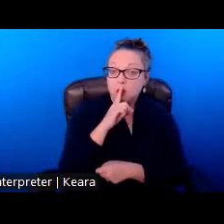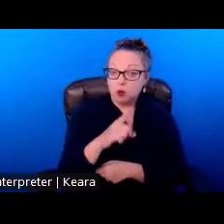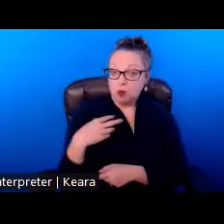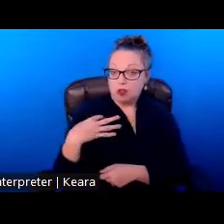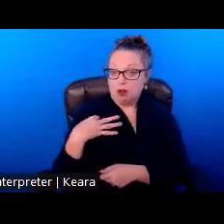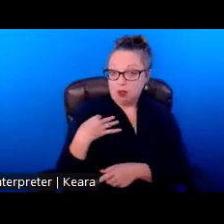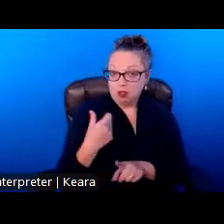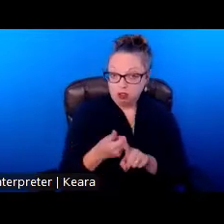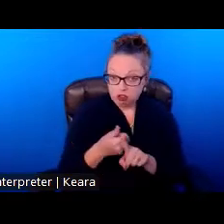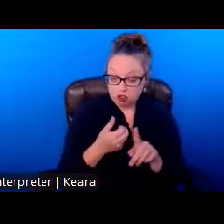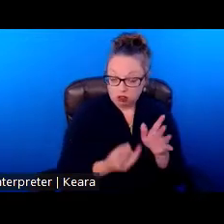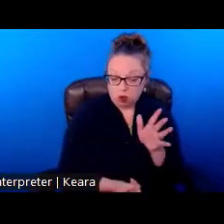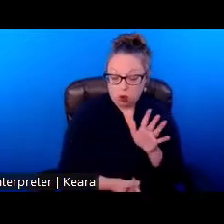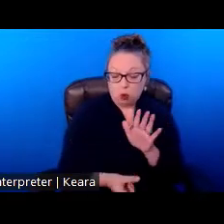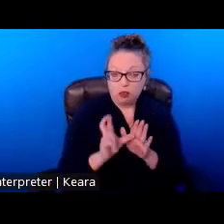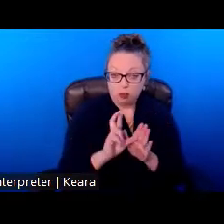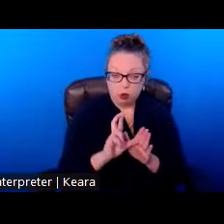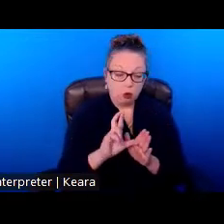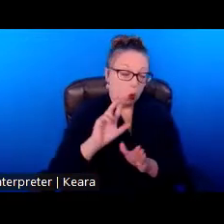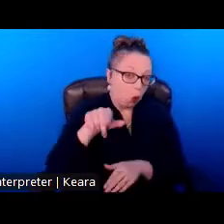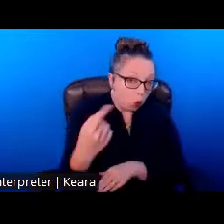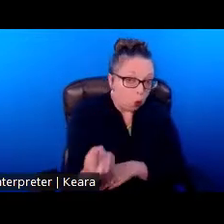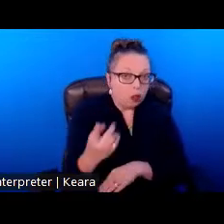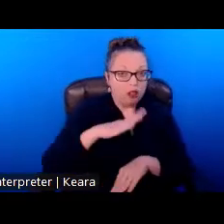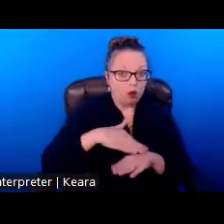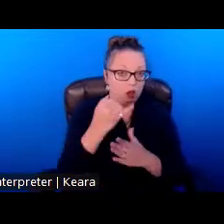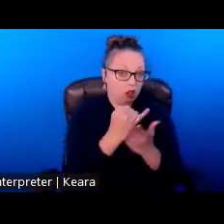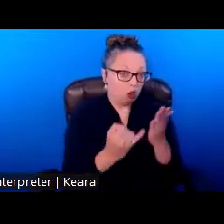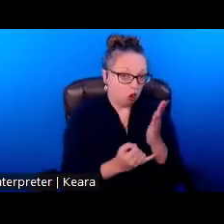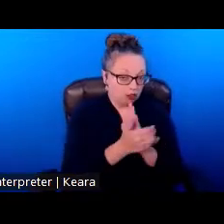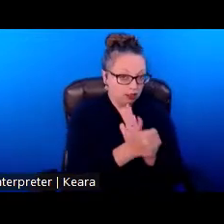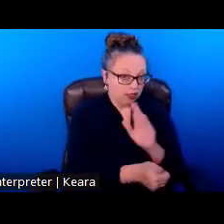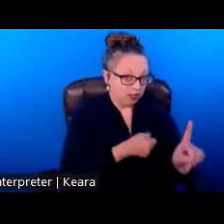artistic excellence of the work submitted, and not on the previous accomplishments or